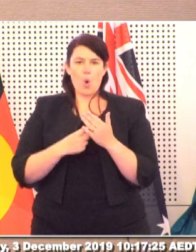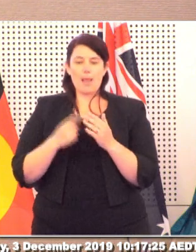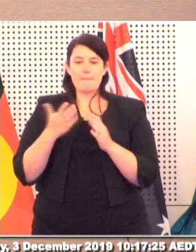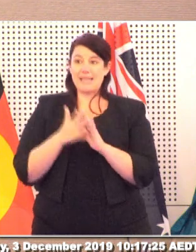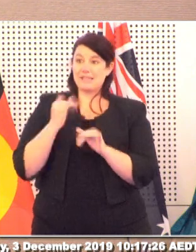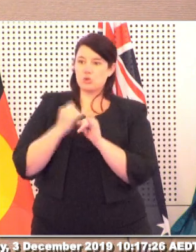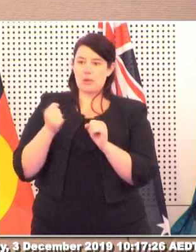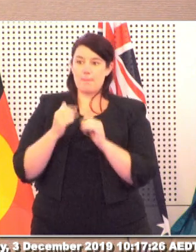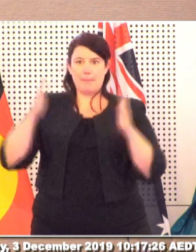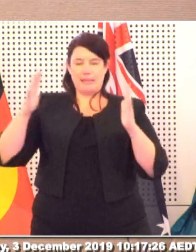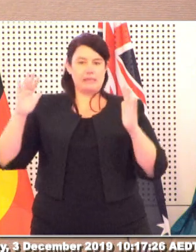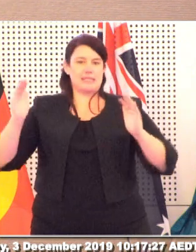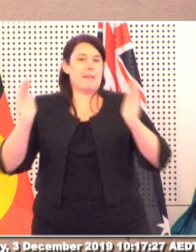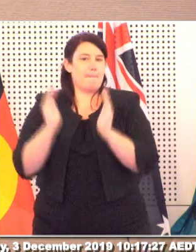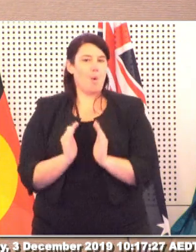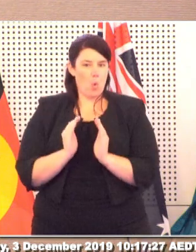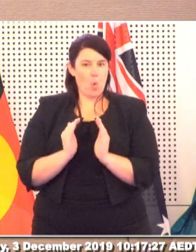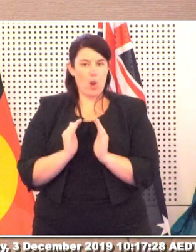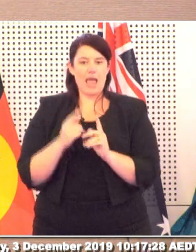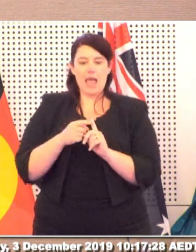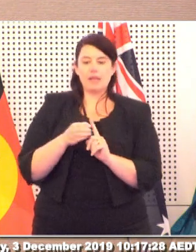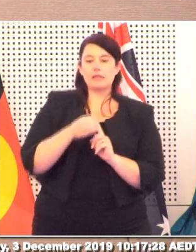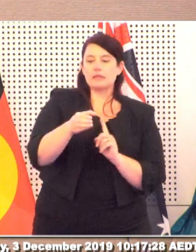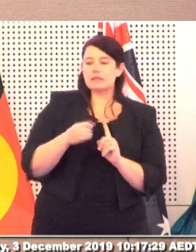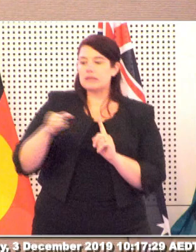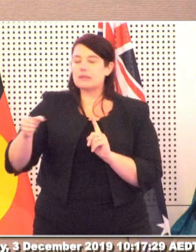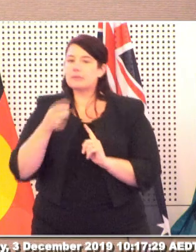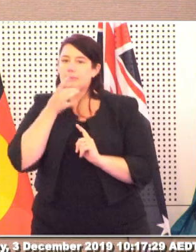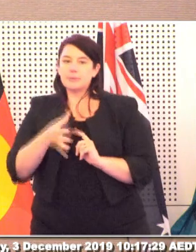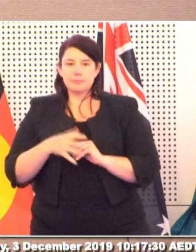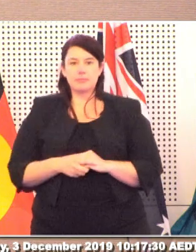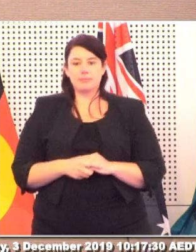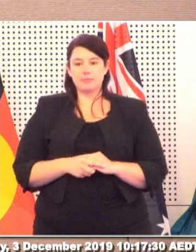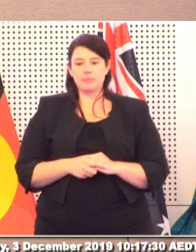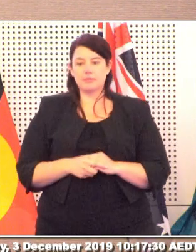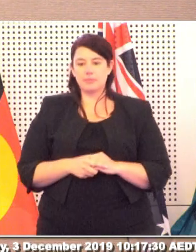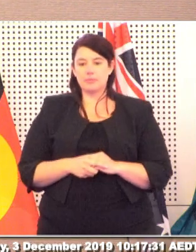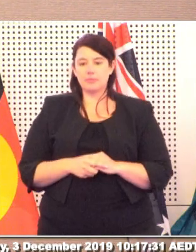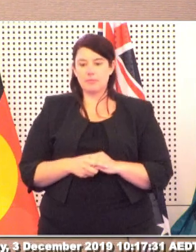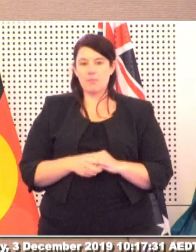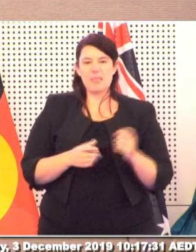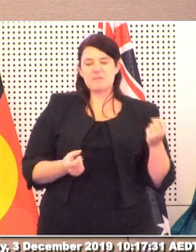and quite kind of piecemeal relocation of residents. That was the first wave. Then the second wave of